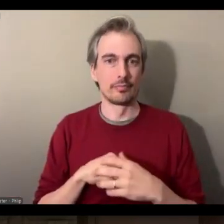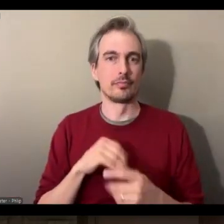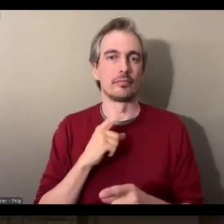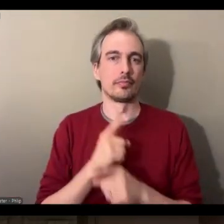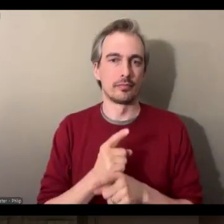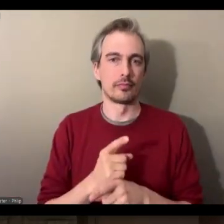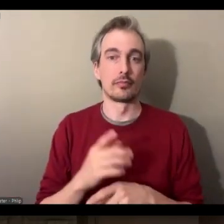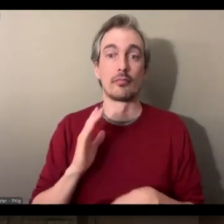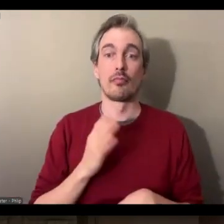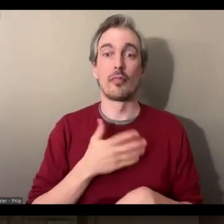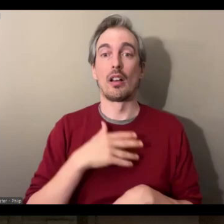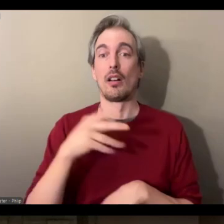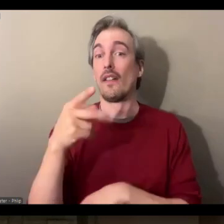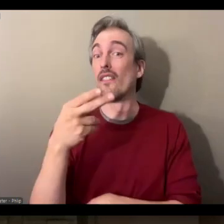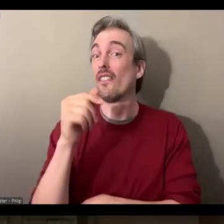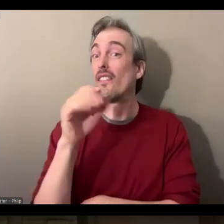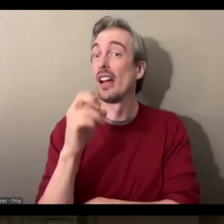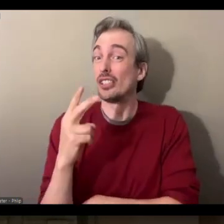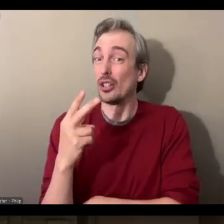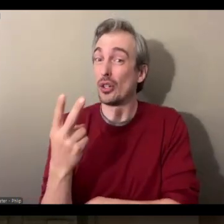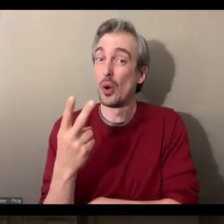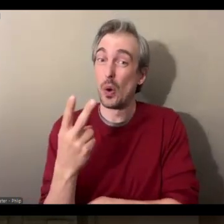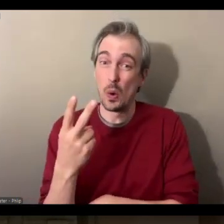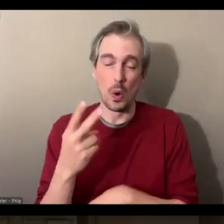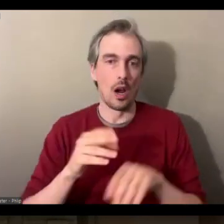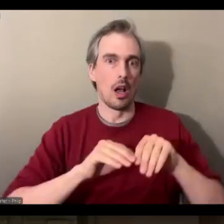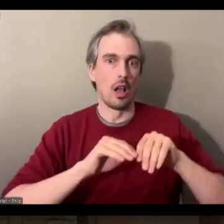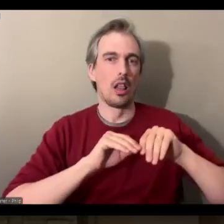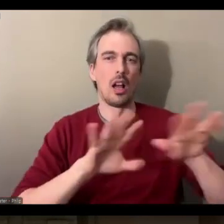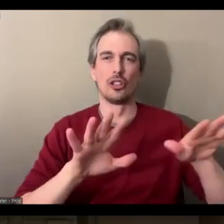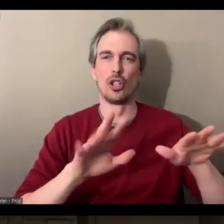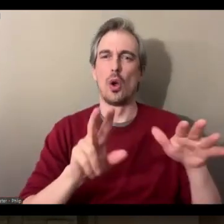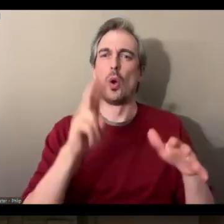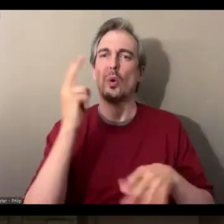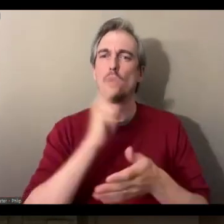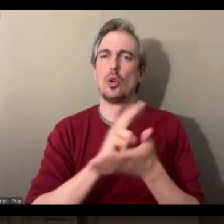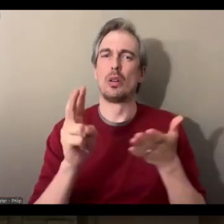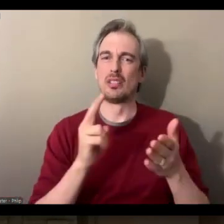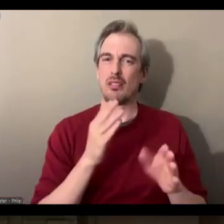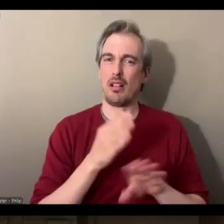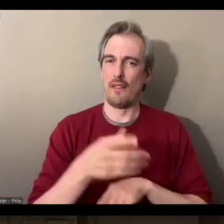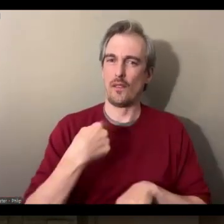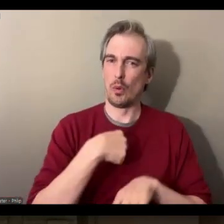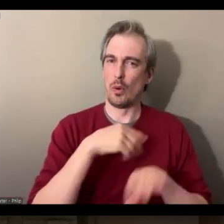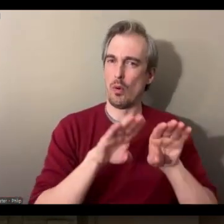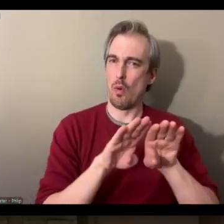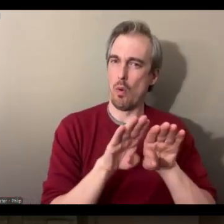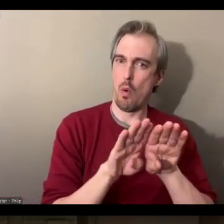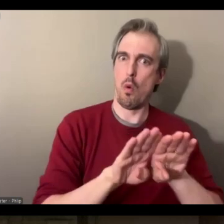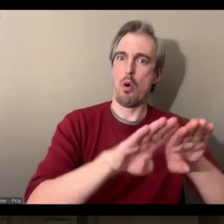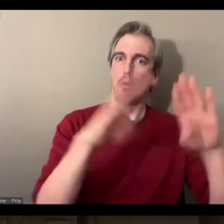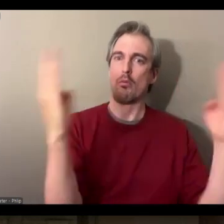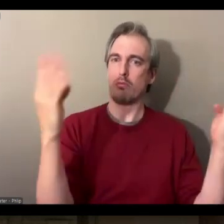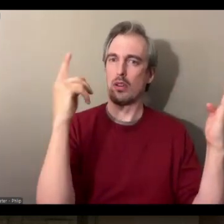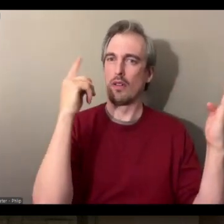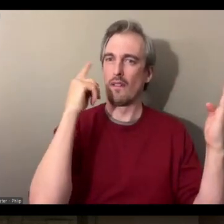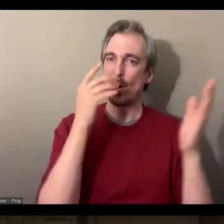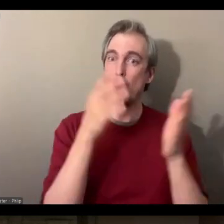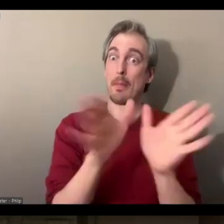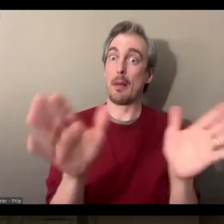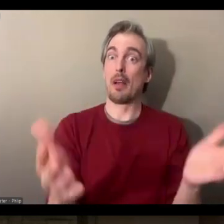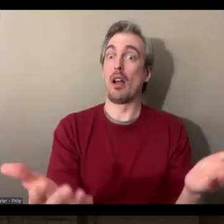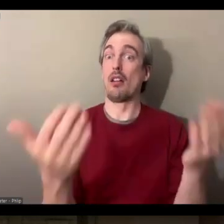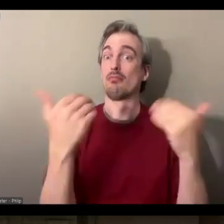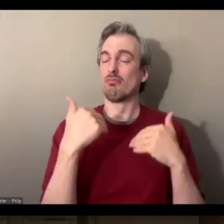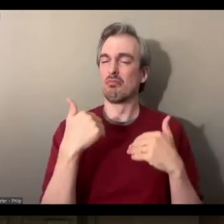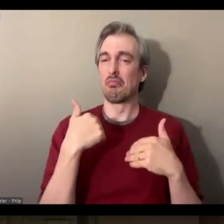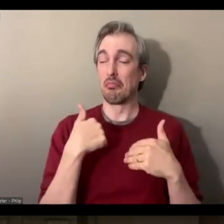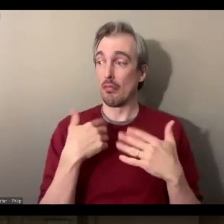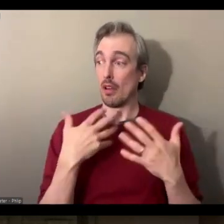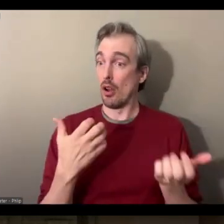we've really given our audiences a quite excellent and exciting thing. You know, seeing almost a